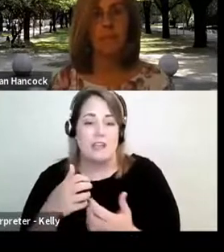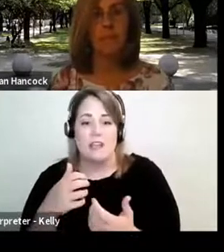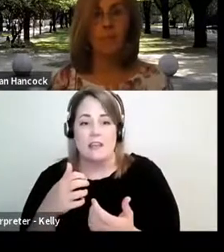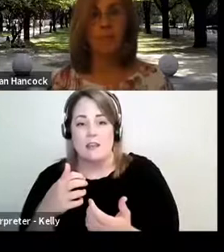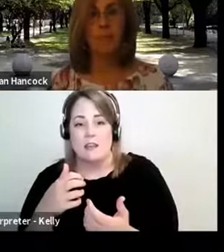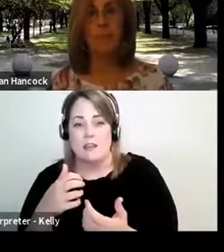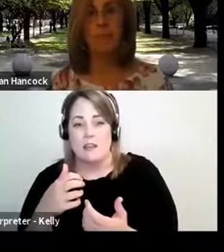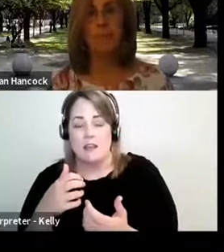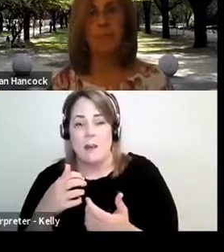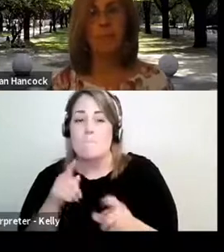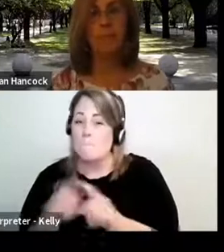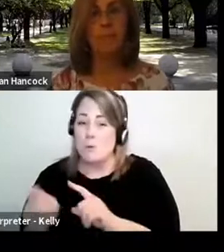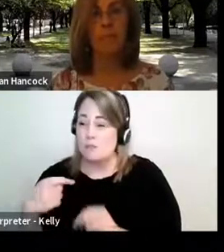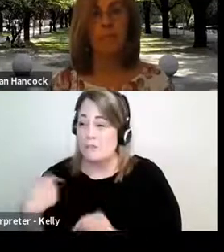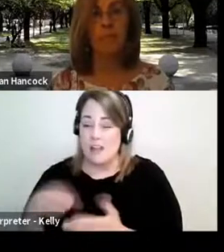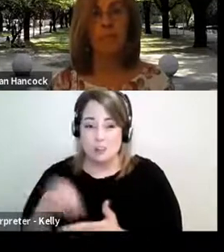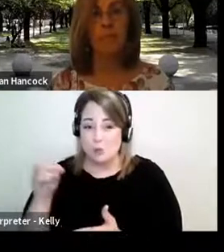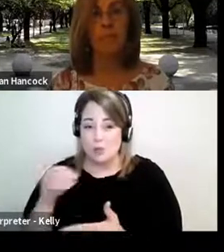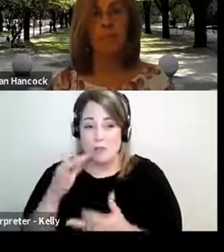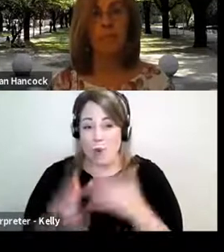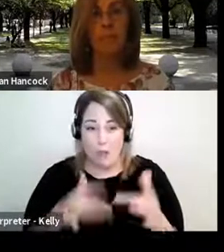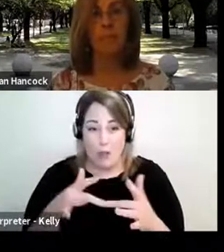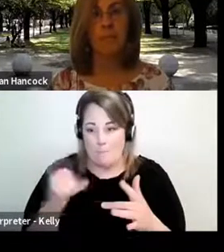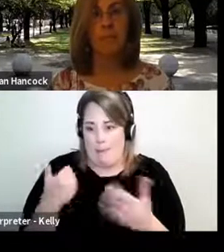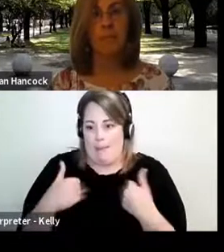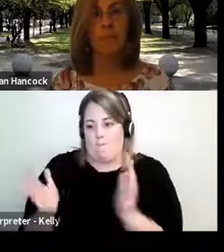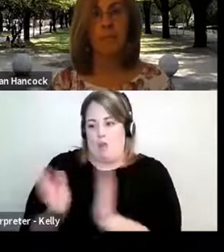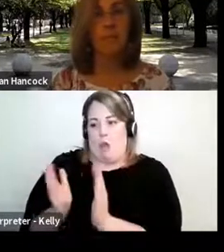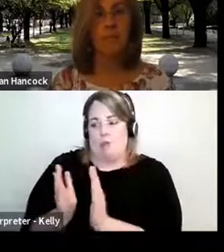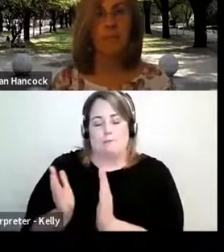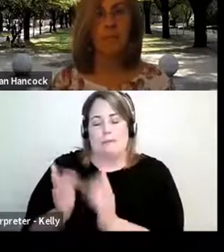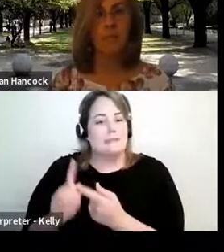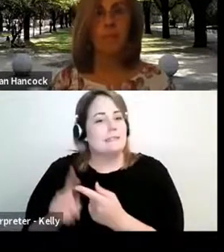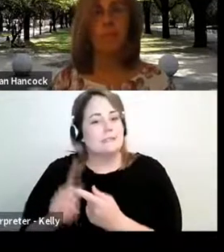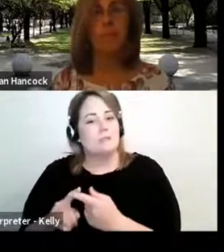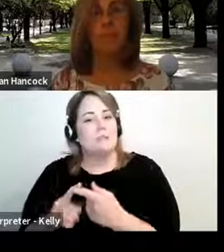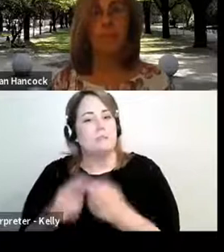are online anyway, even if they're locally – geographically local students, it gave a lot more